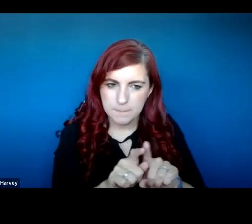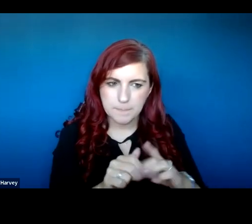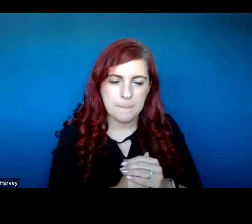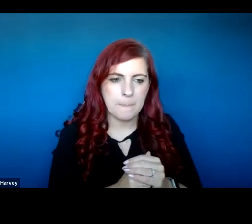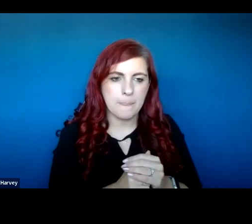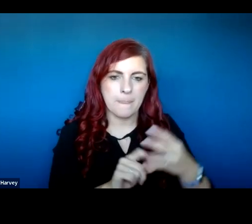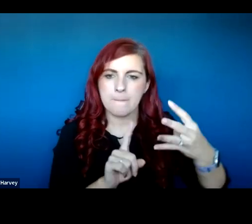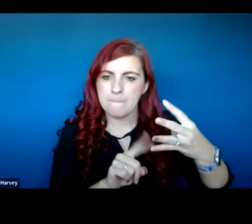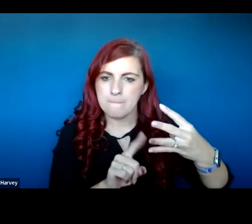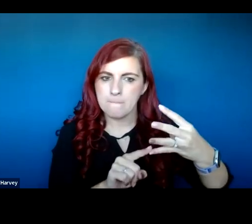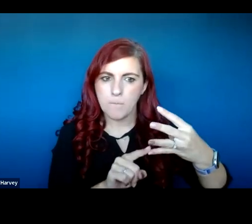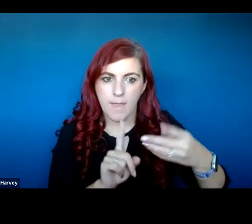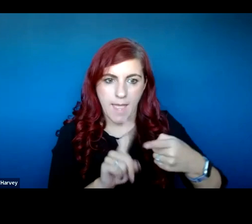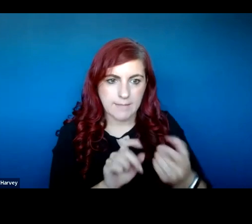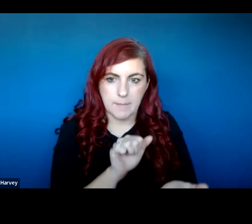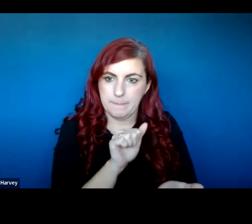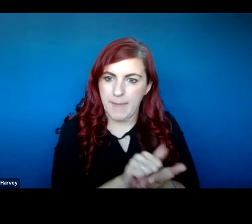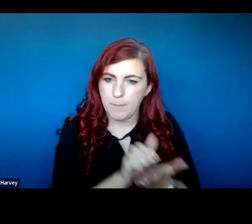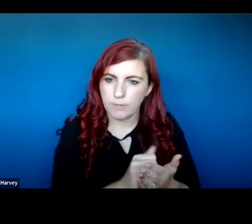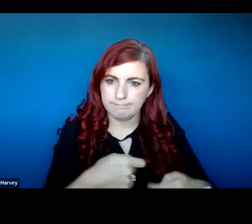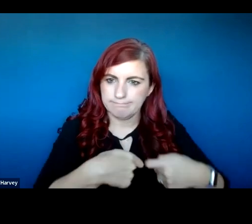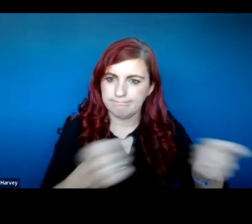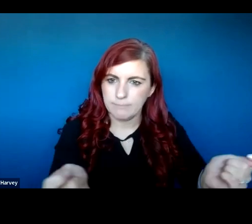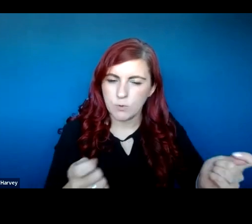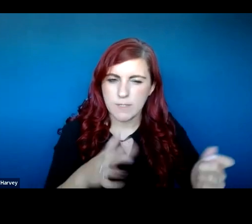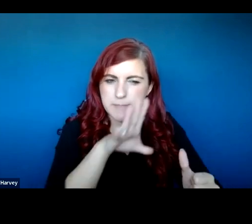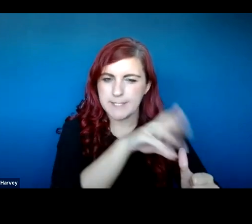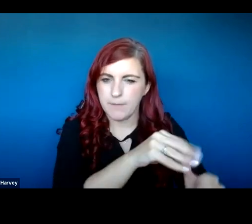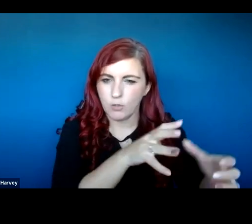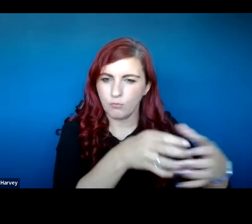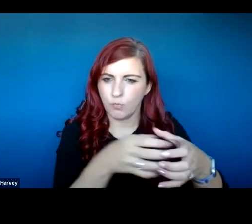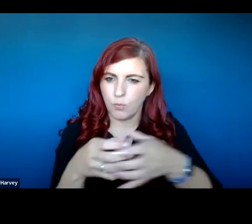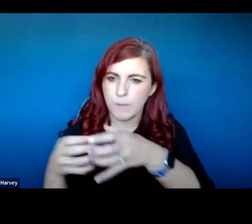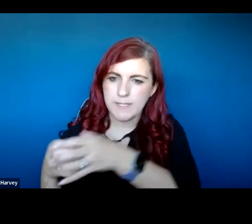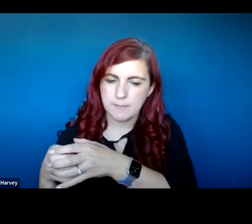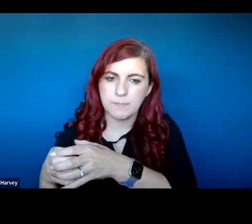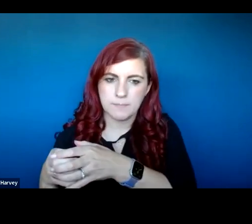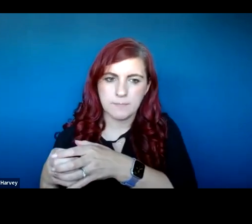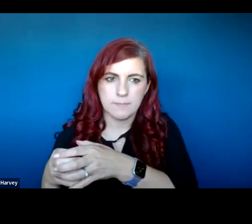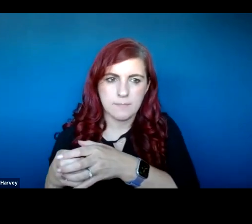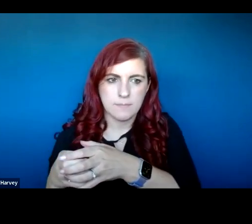We also provided a paper version of the survey to specific groups in order to